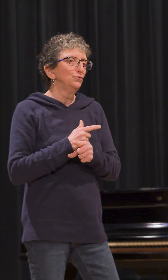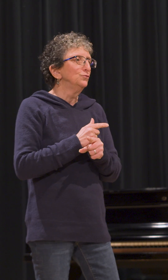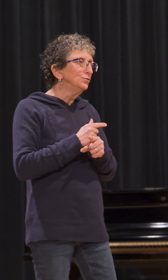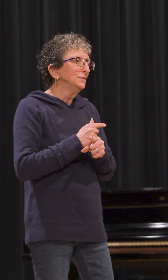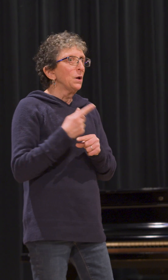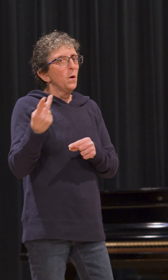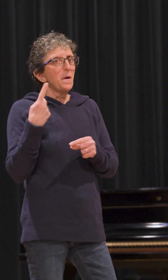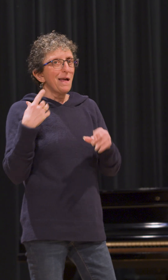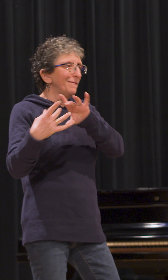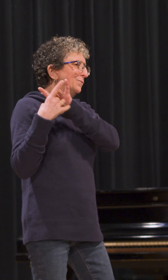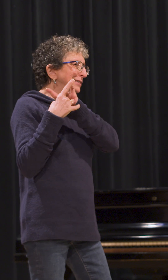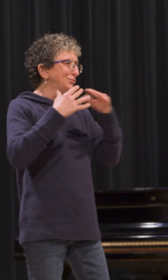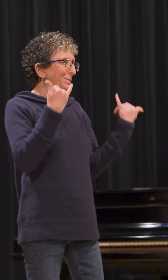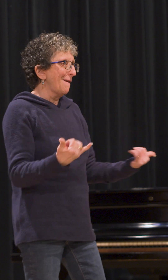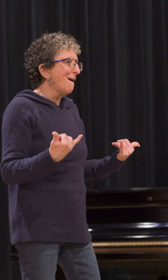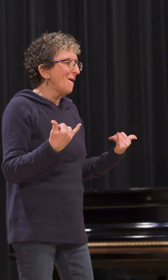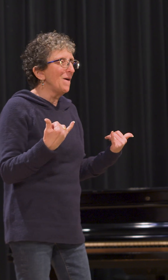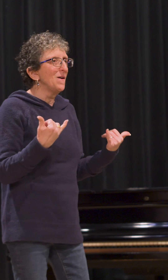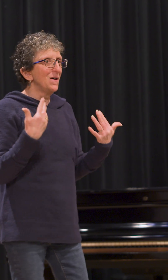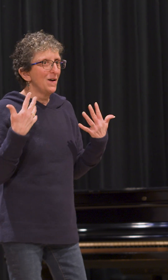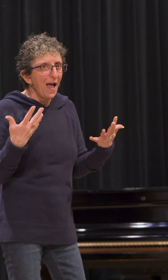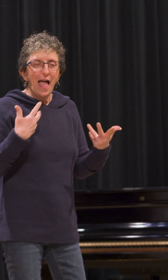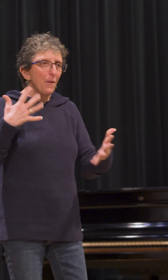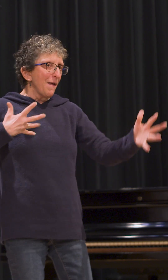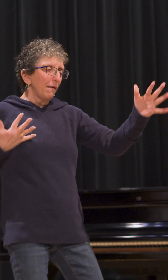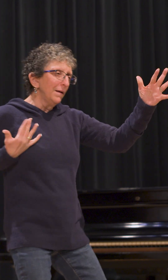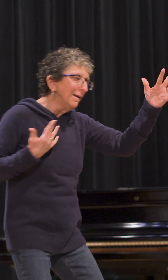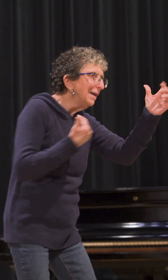I have no regrets that I've reconnected with my sister and that it's taken this